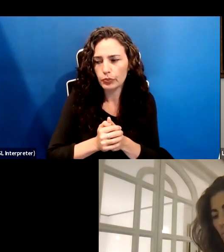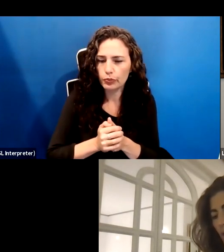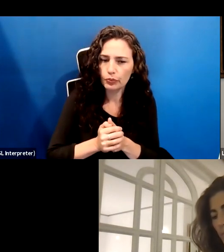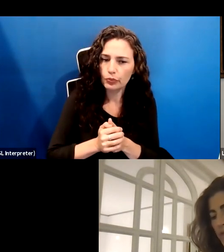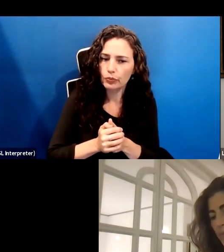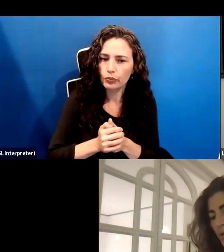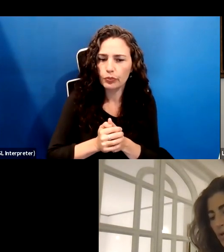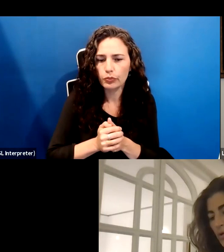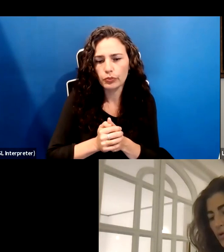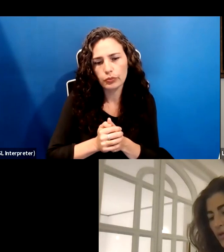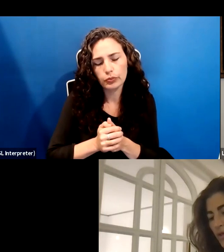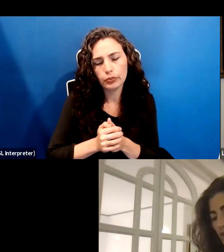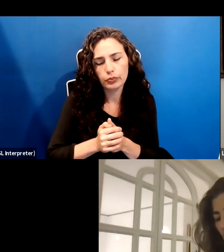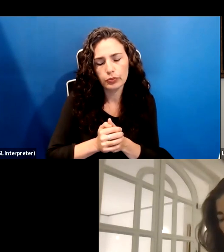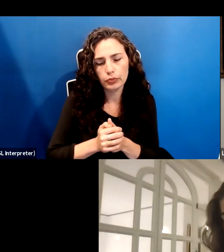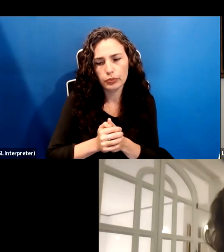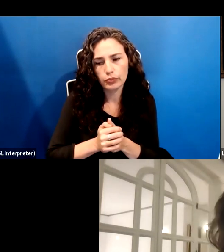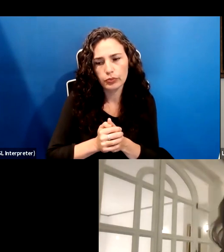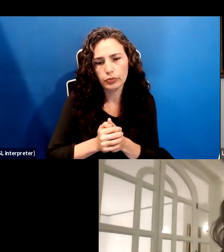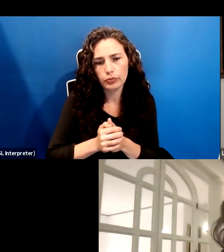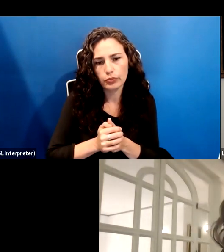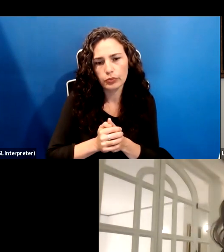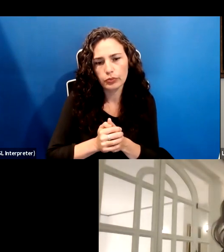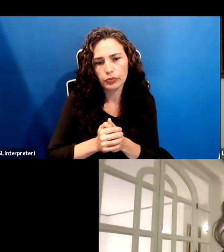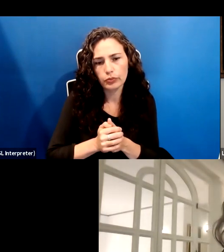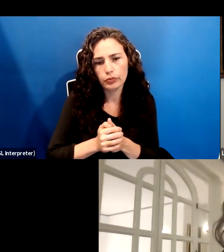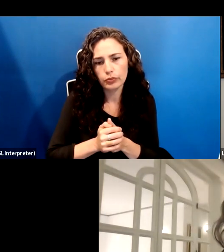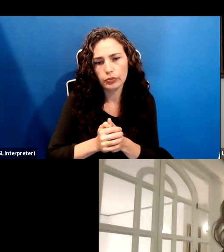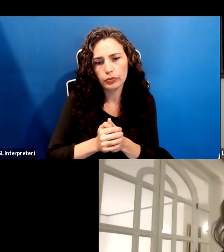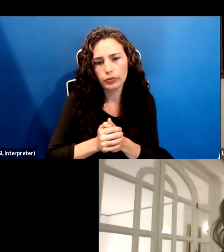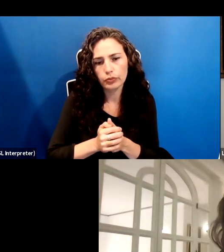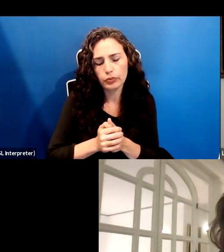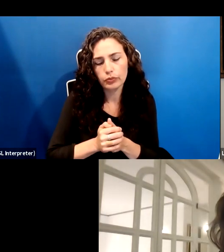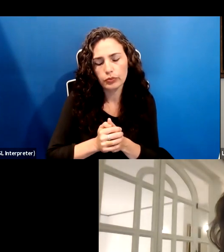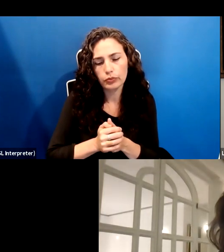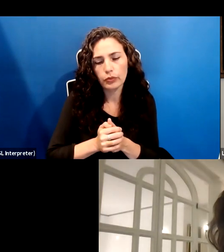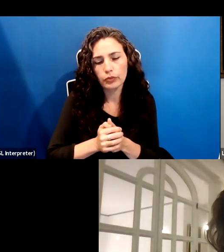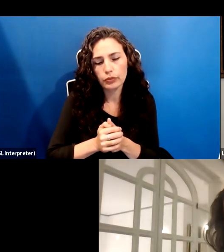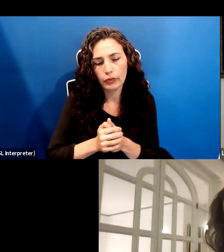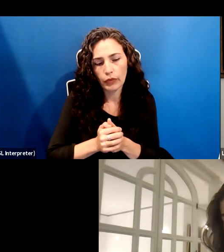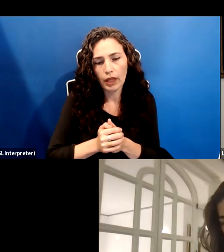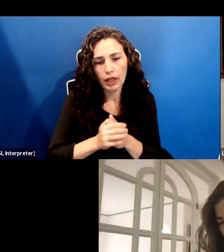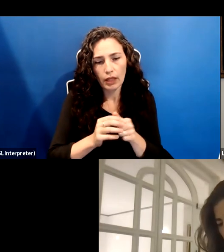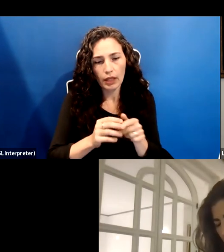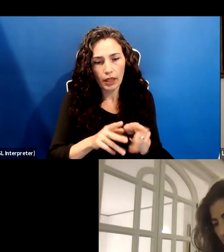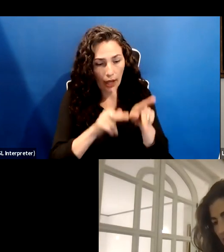what people, you know, somebody who is able to use psychological manipulation